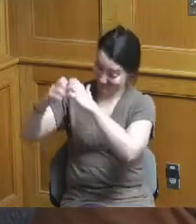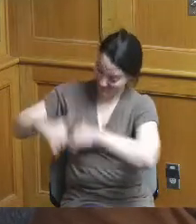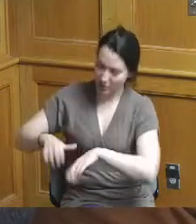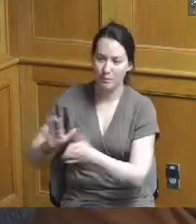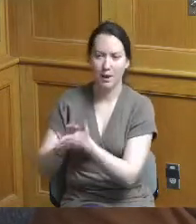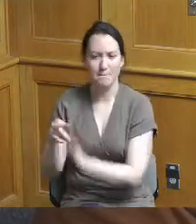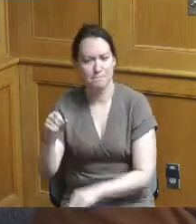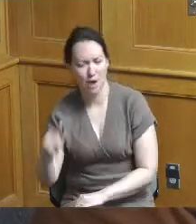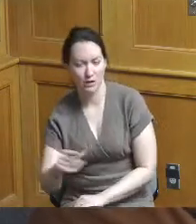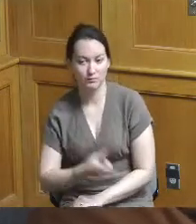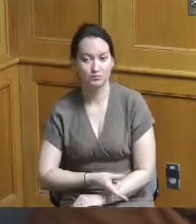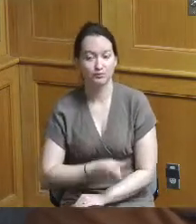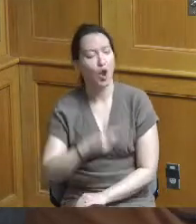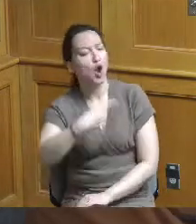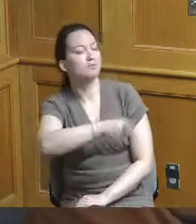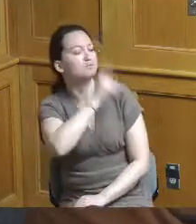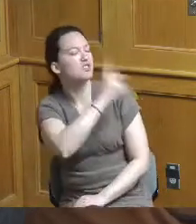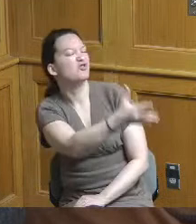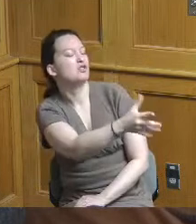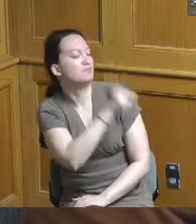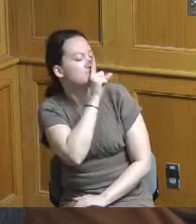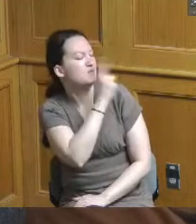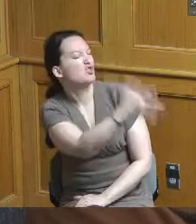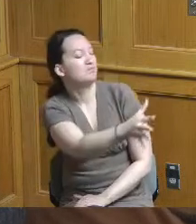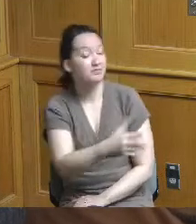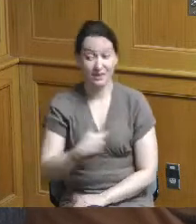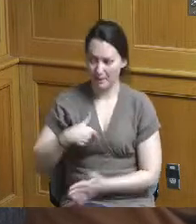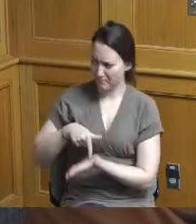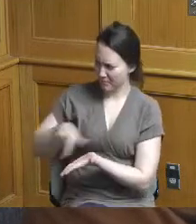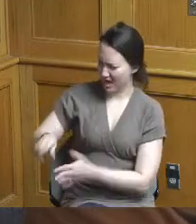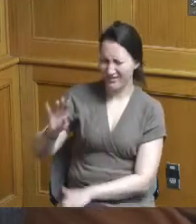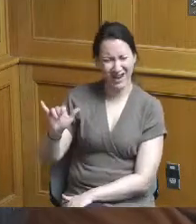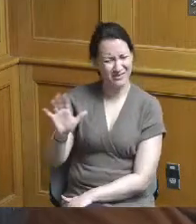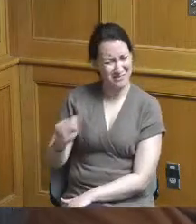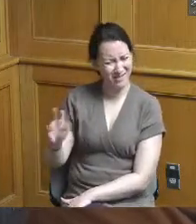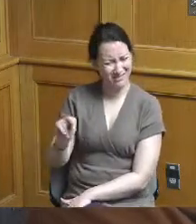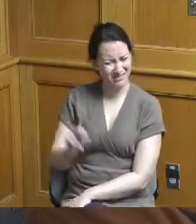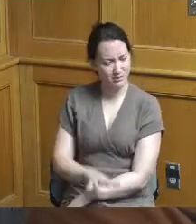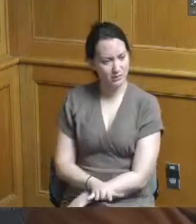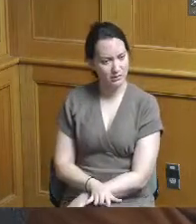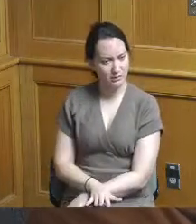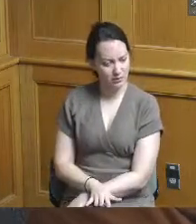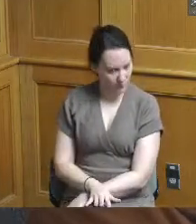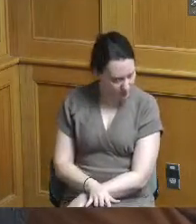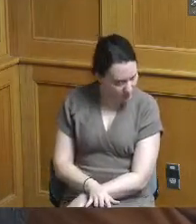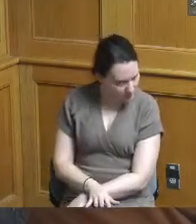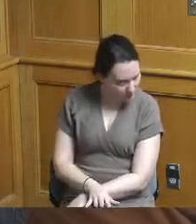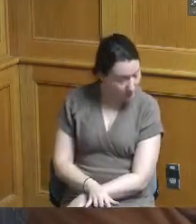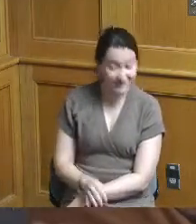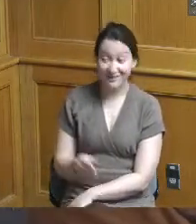to hear what I got to say but you want me to pay five million dollars also if they decide to sell